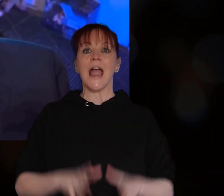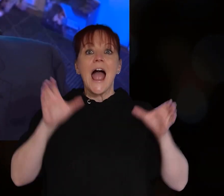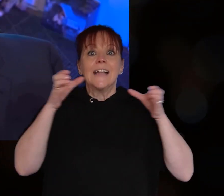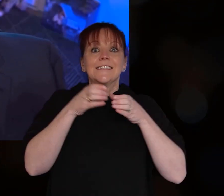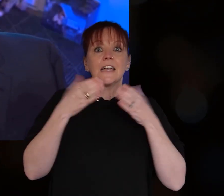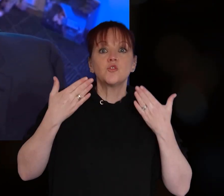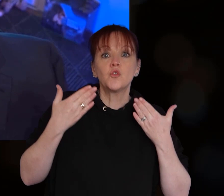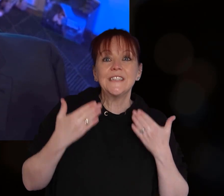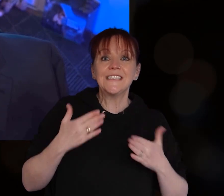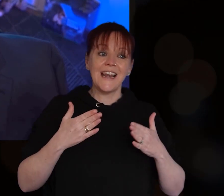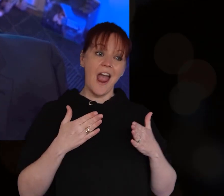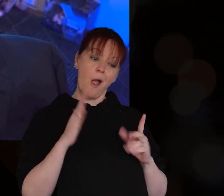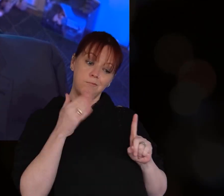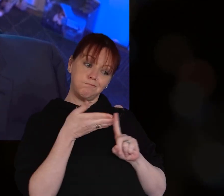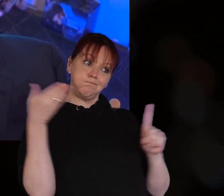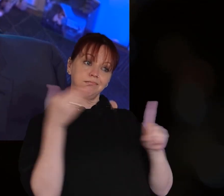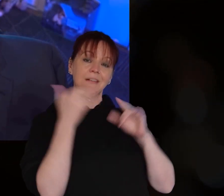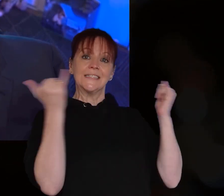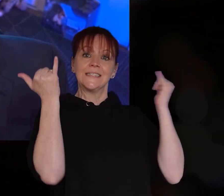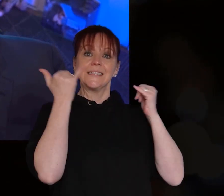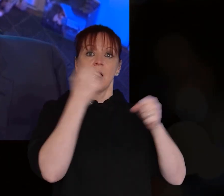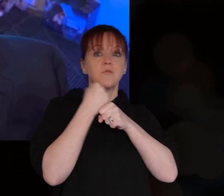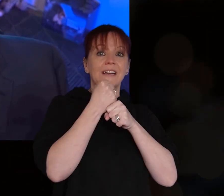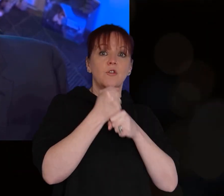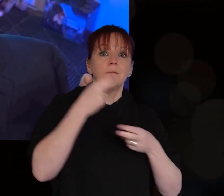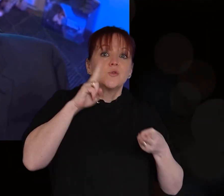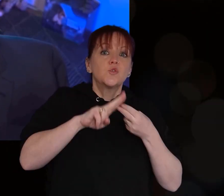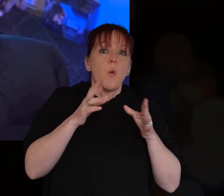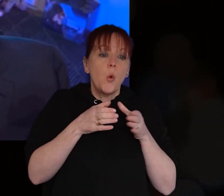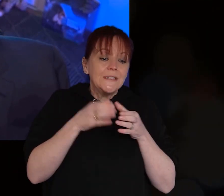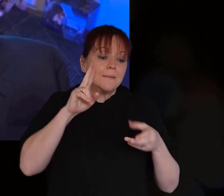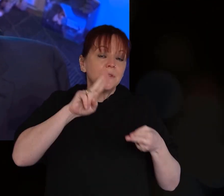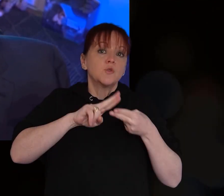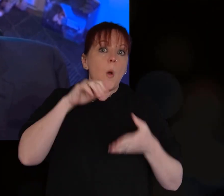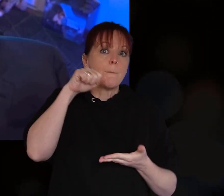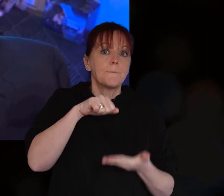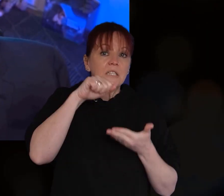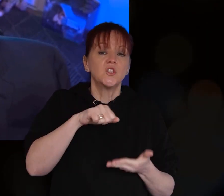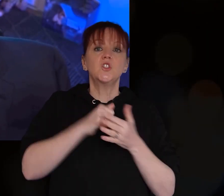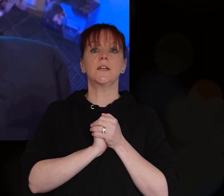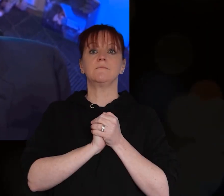The other larger category recognizes and celebrates games with small teams and small budgets.